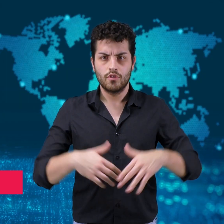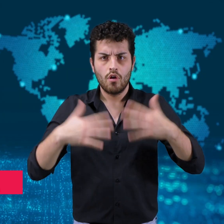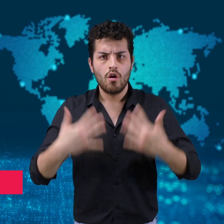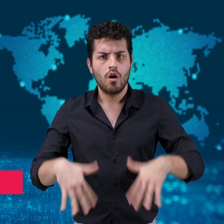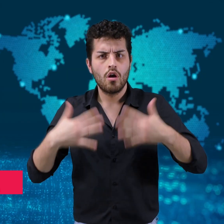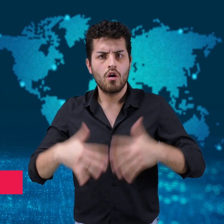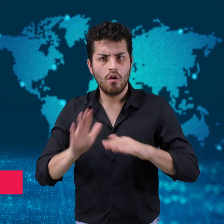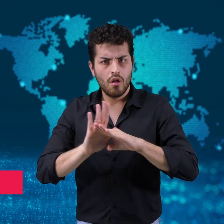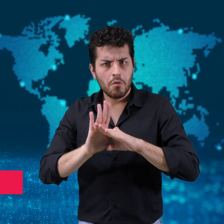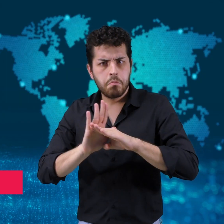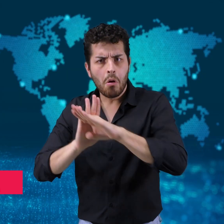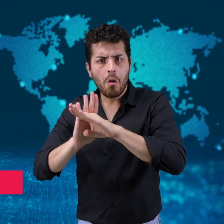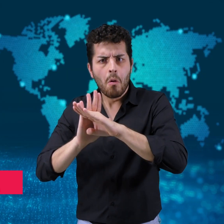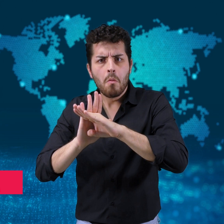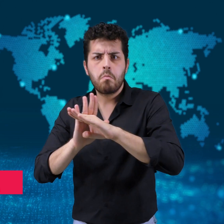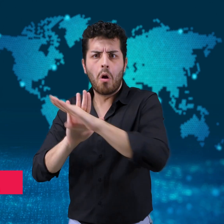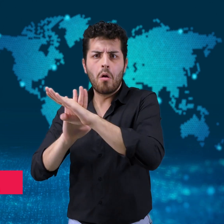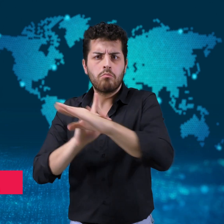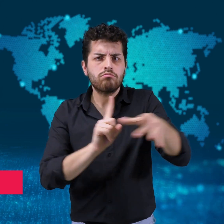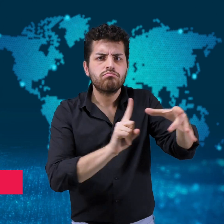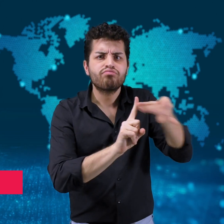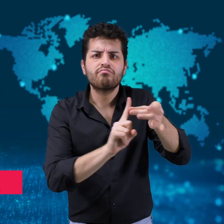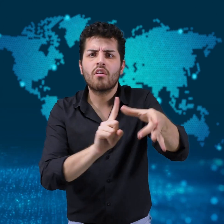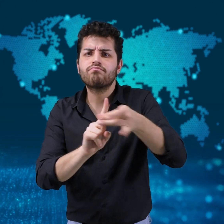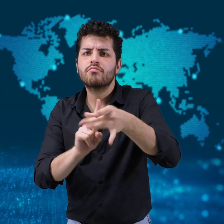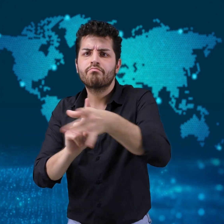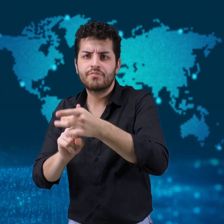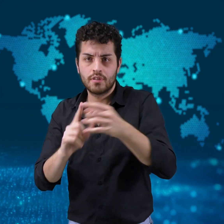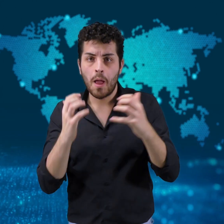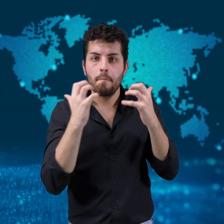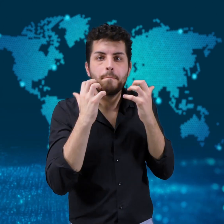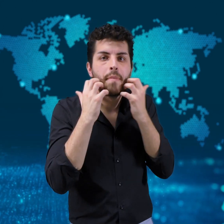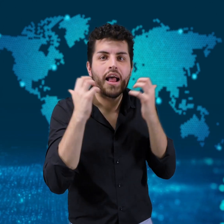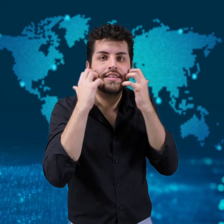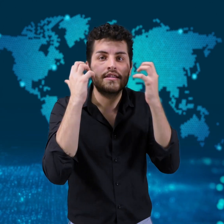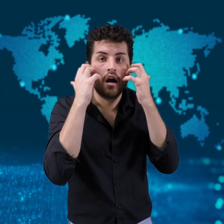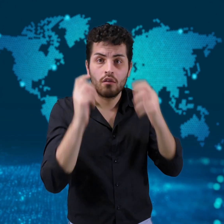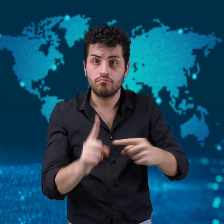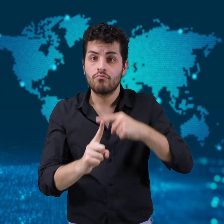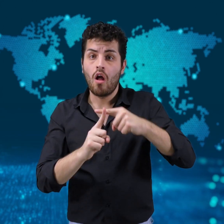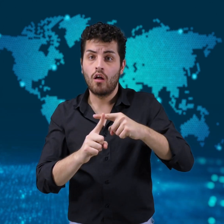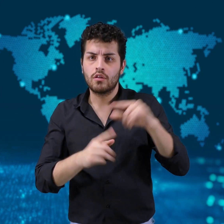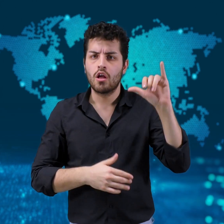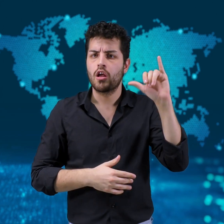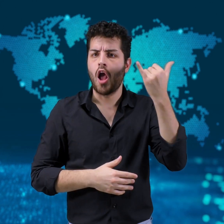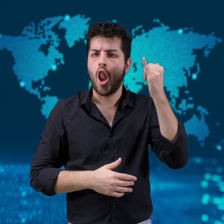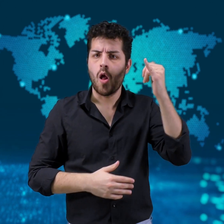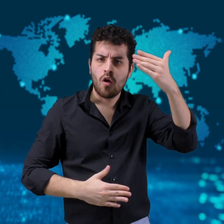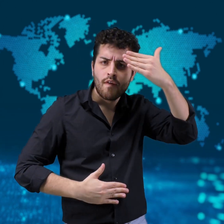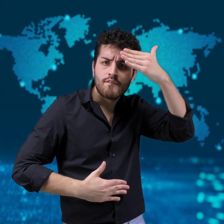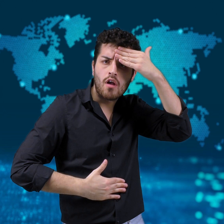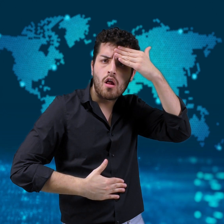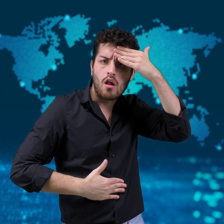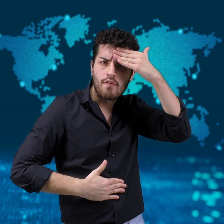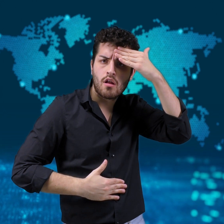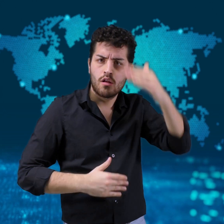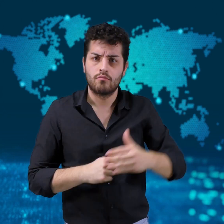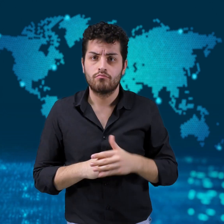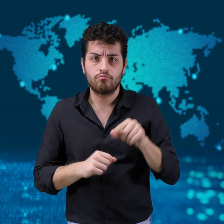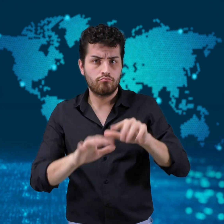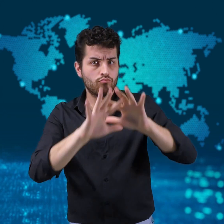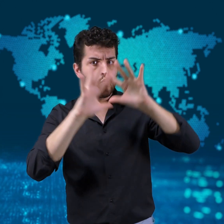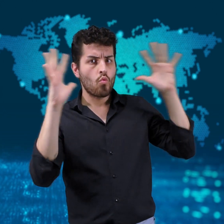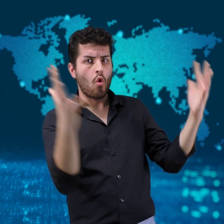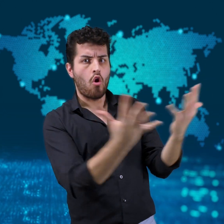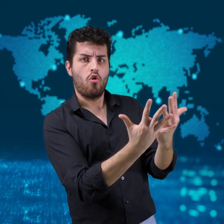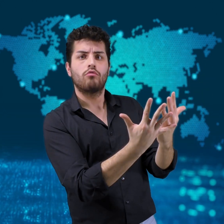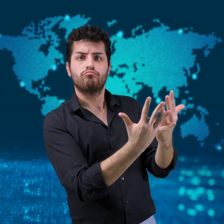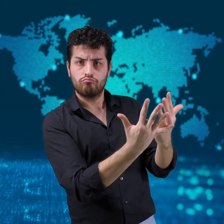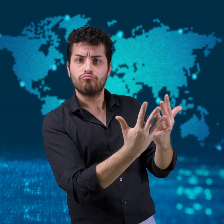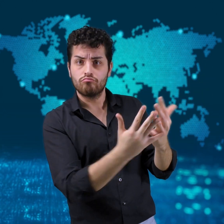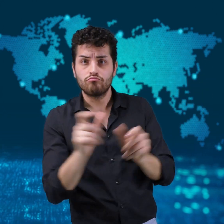[Nicola]: An increase in measles and yellow fever cases around the